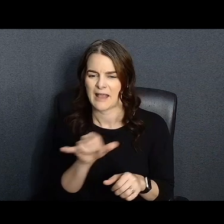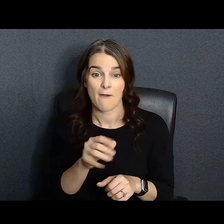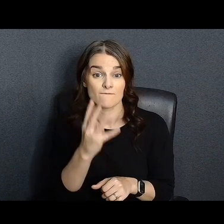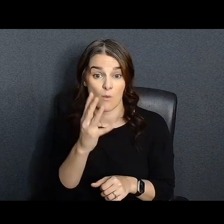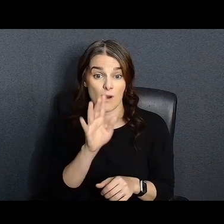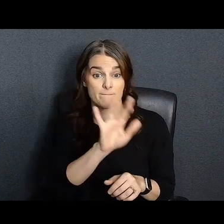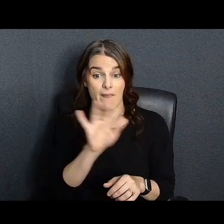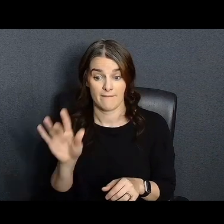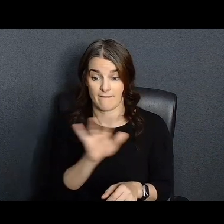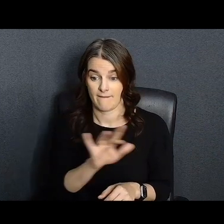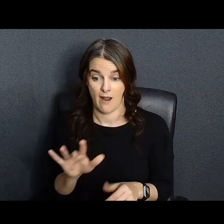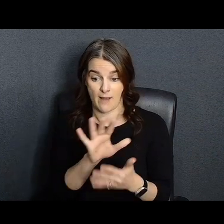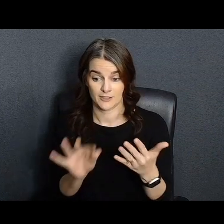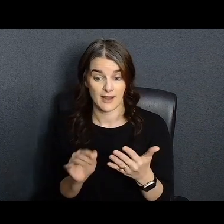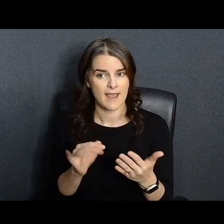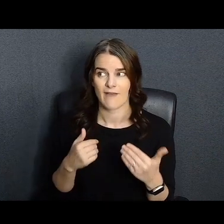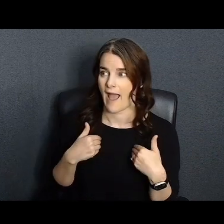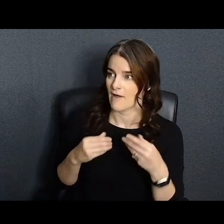If I have more activities I can choose from,